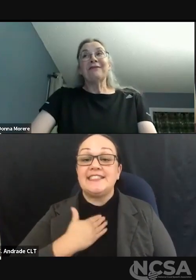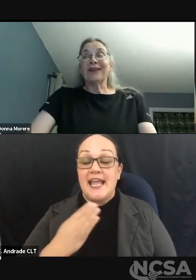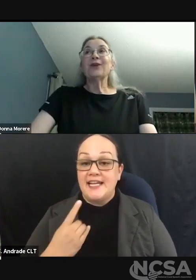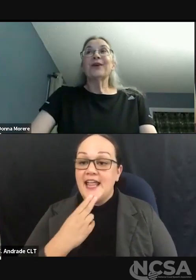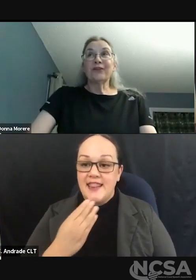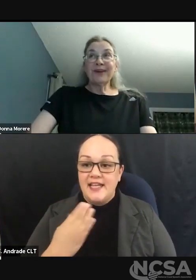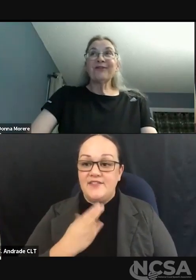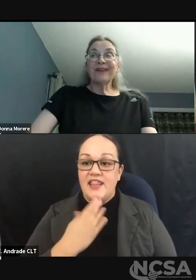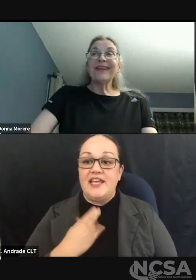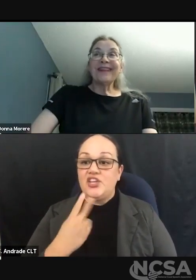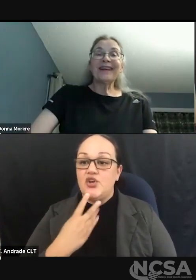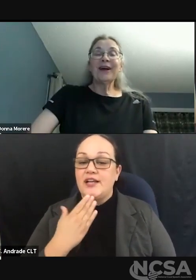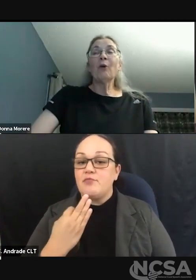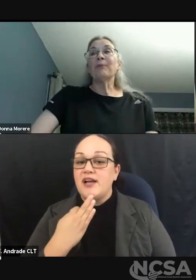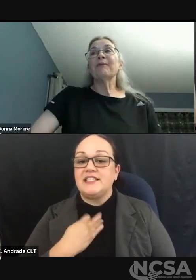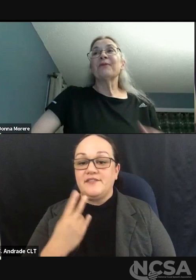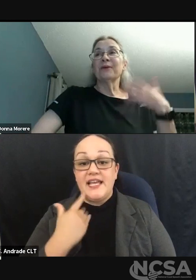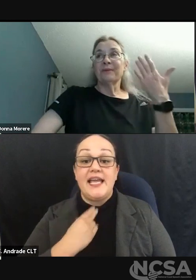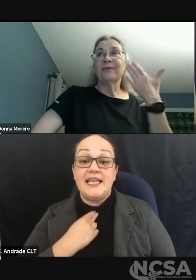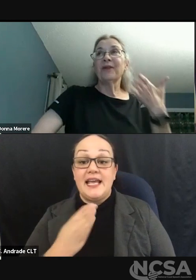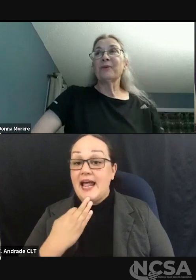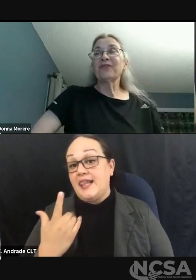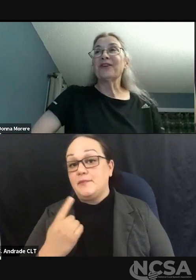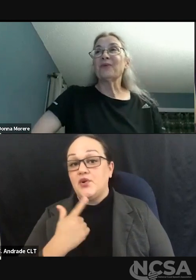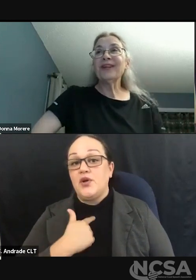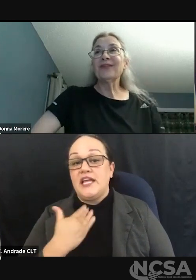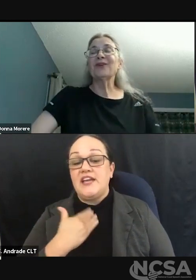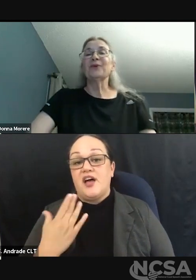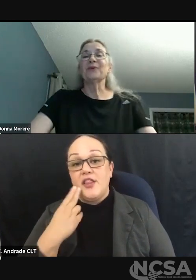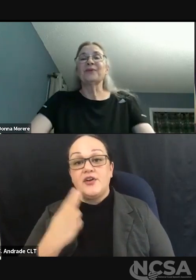Then, if they cue expressively, they can help. And the other person can read their cues.